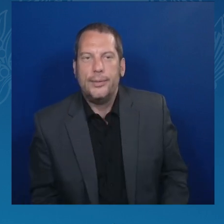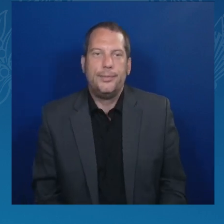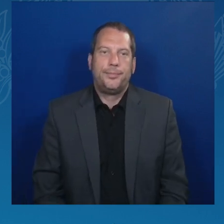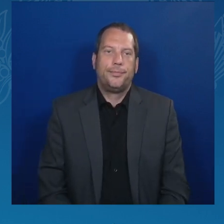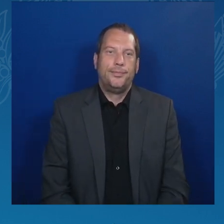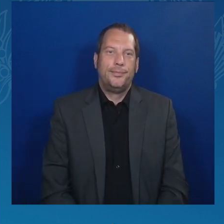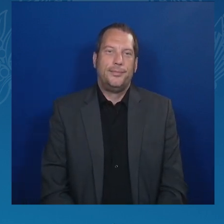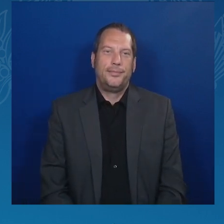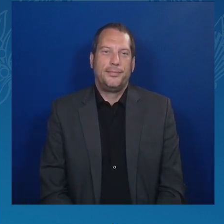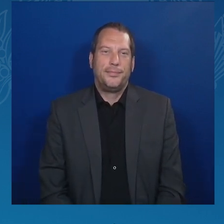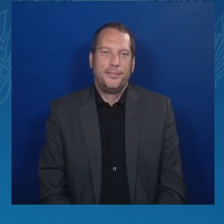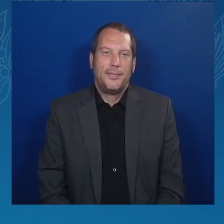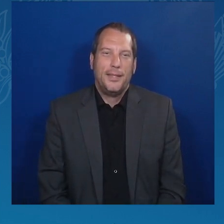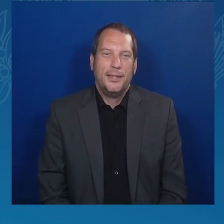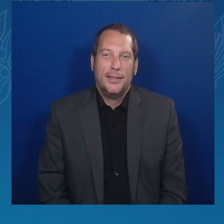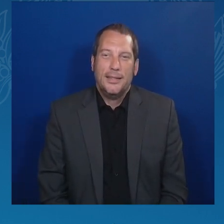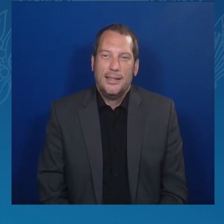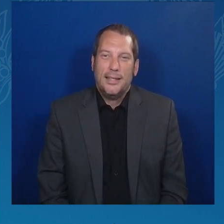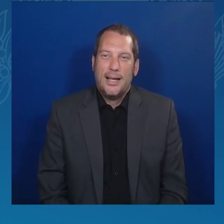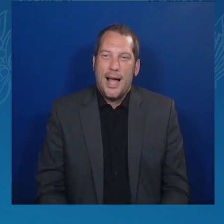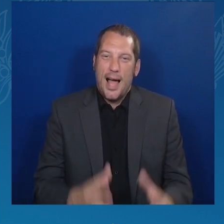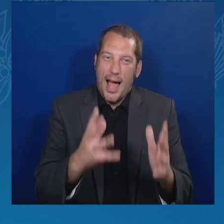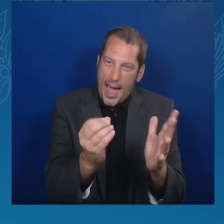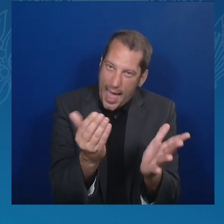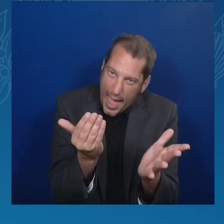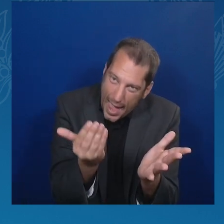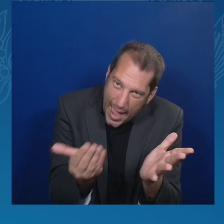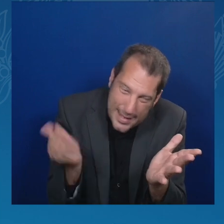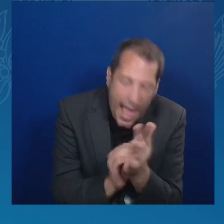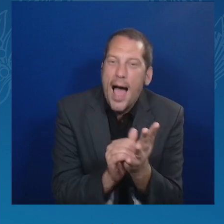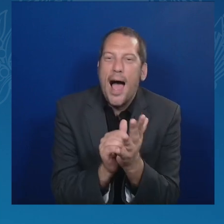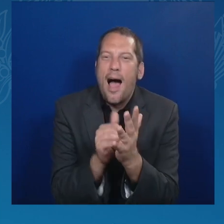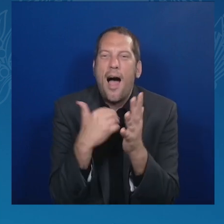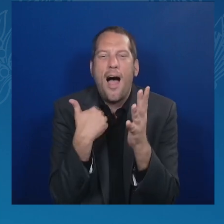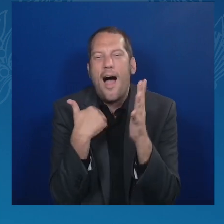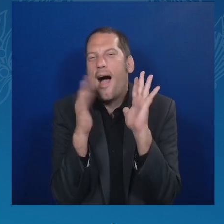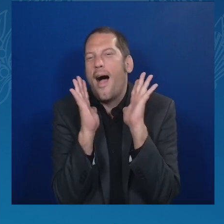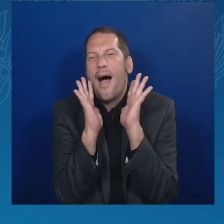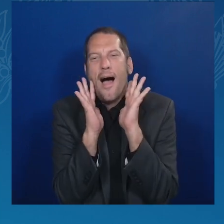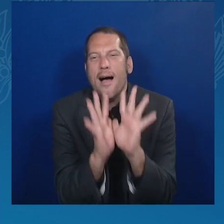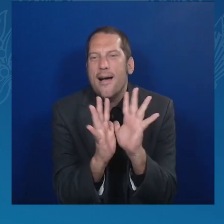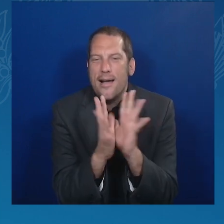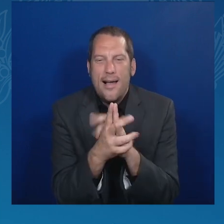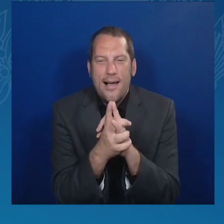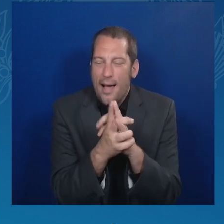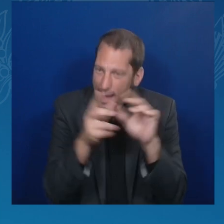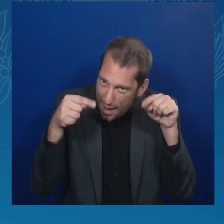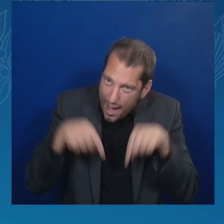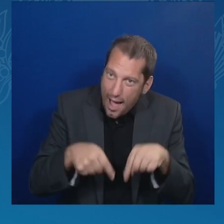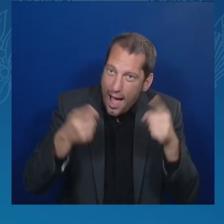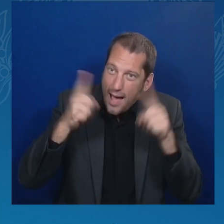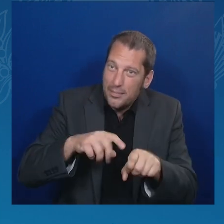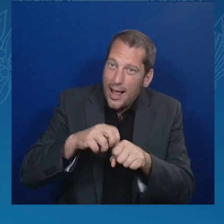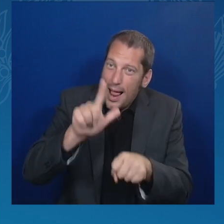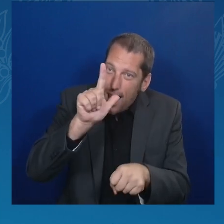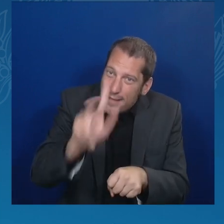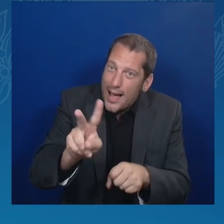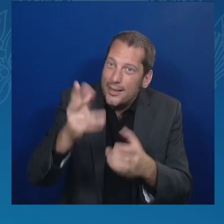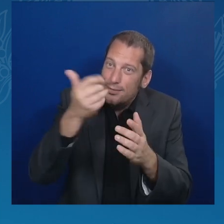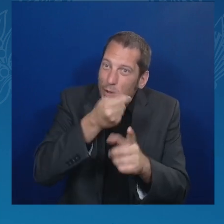The Vice President: And again, in Las Vegas, a few months later, it was my honor to join Culinary -- Audience: 226!